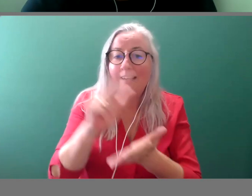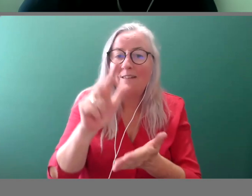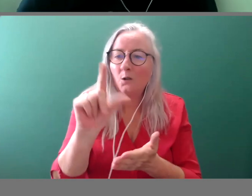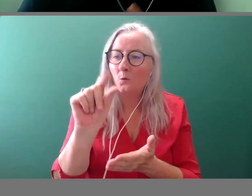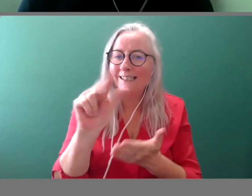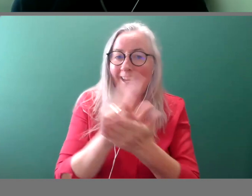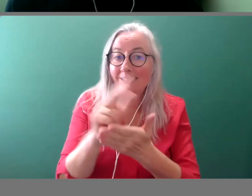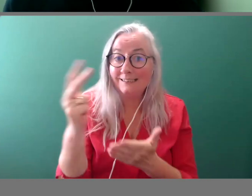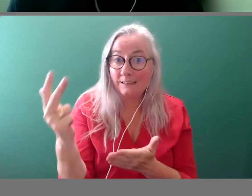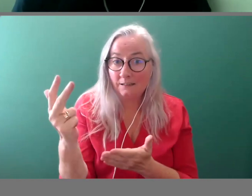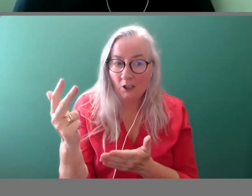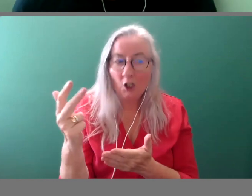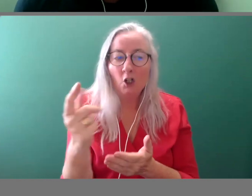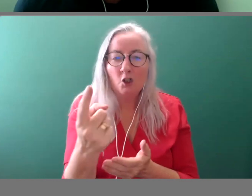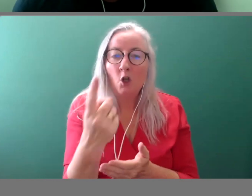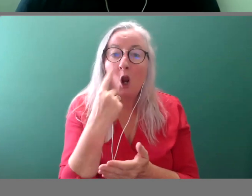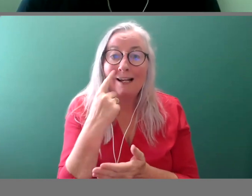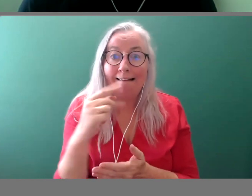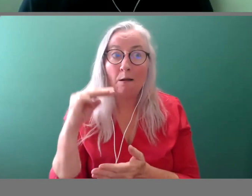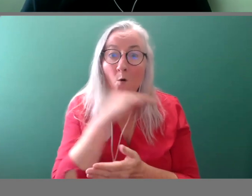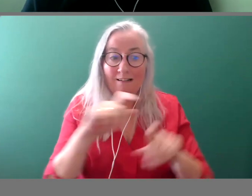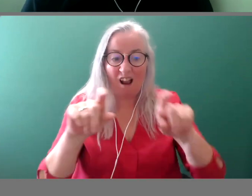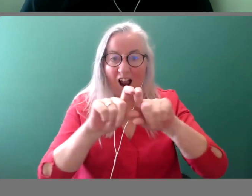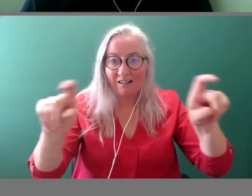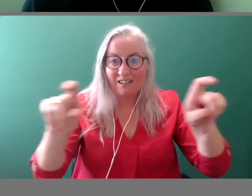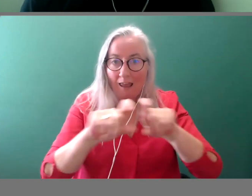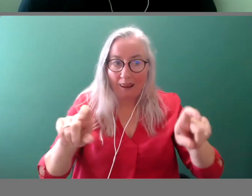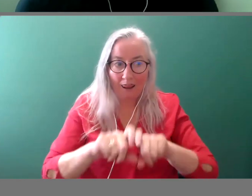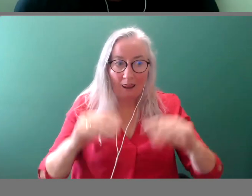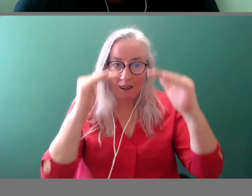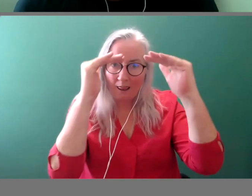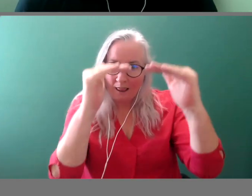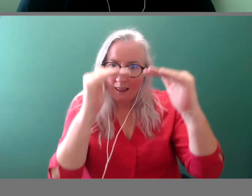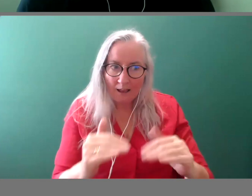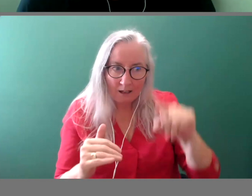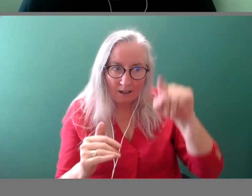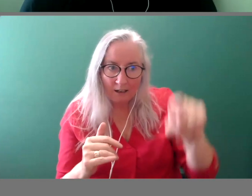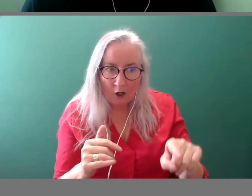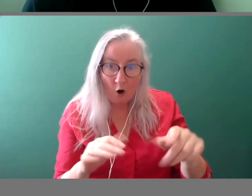So if we look at some of the key articles that are relevant to the built environment,